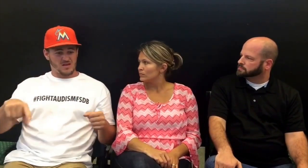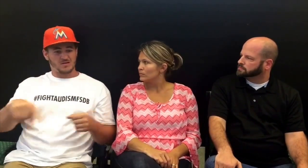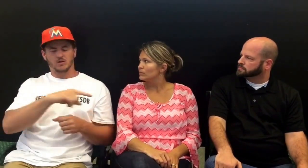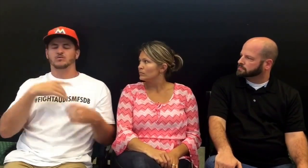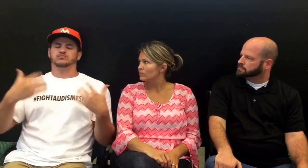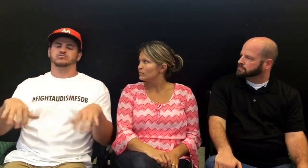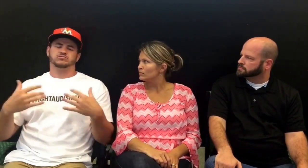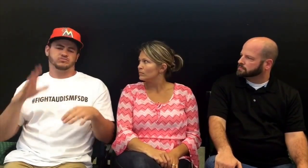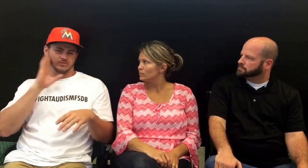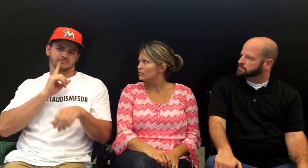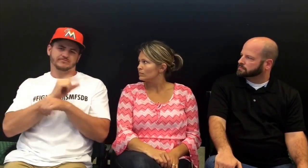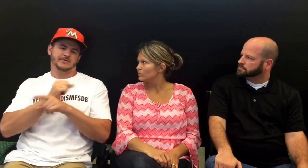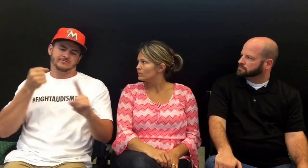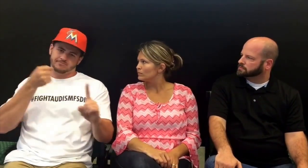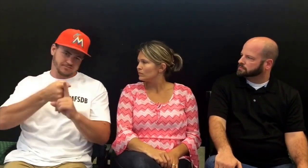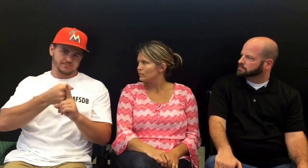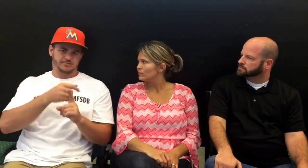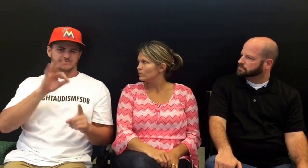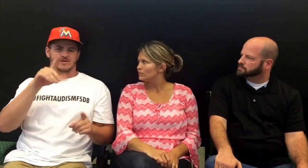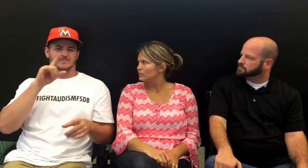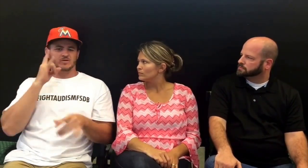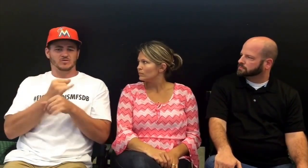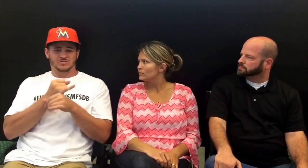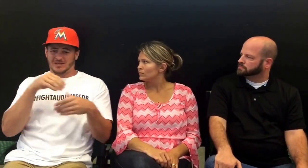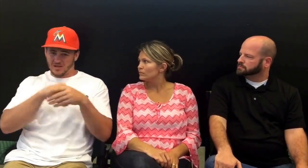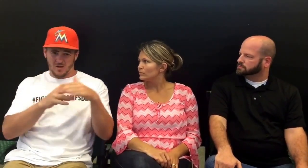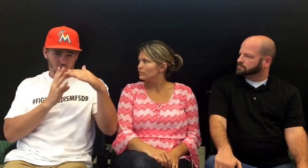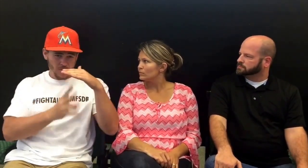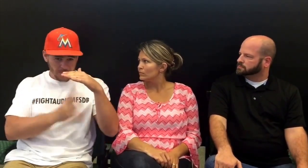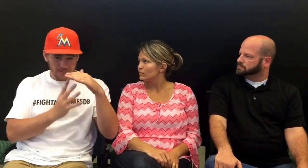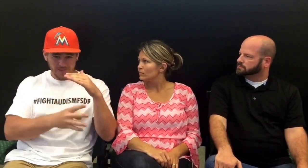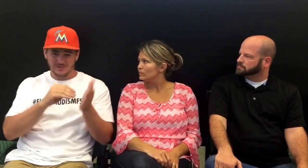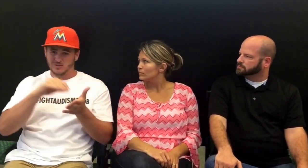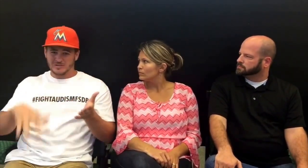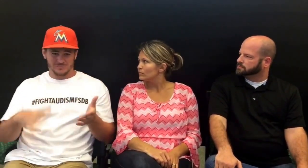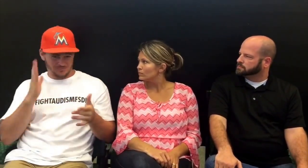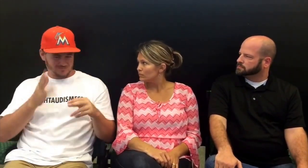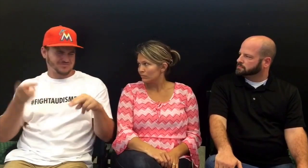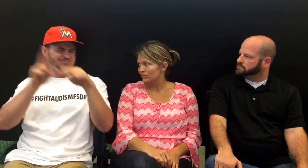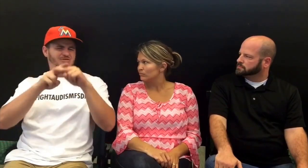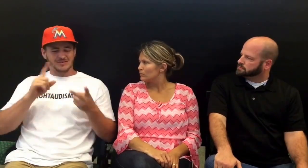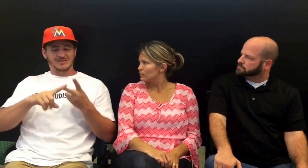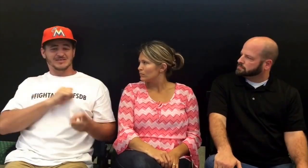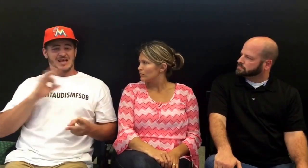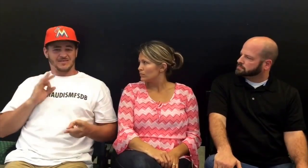that will make a big impact on FSDB, student enrollment will increase.